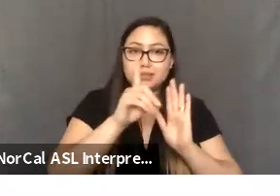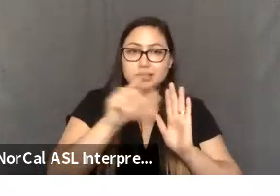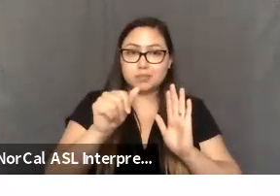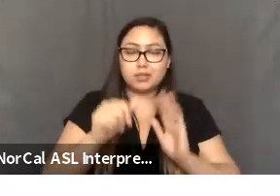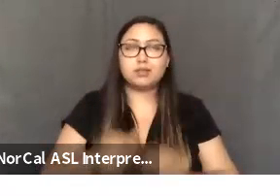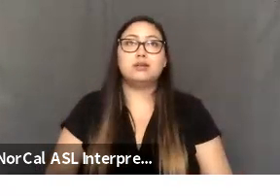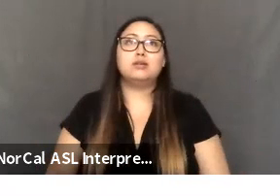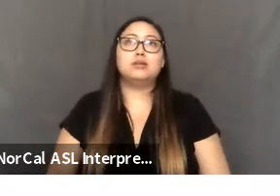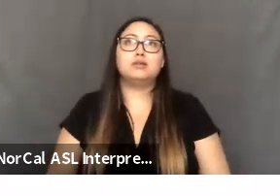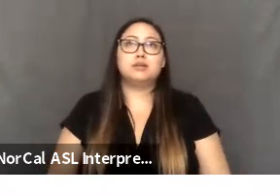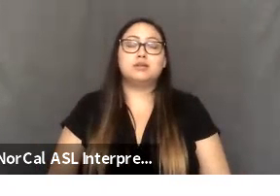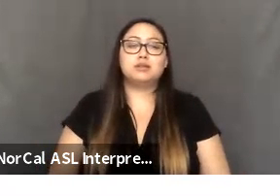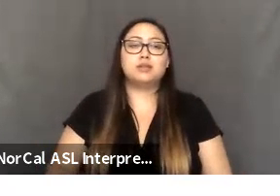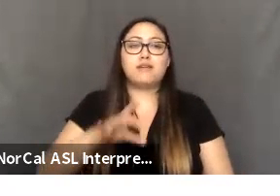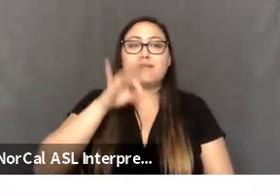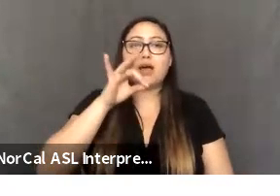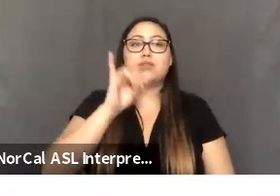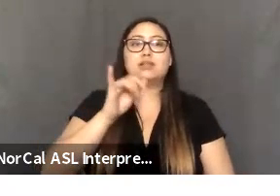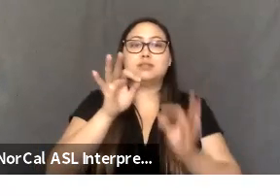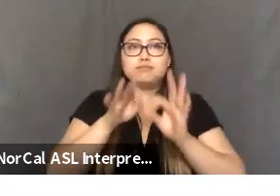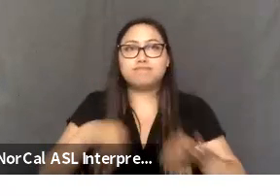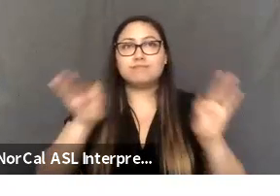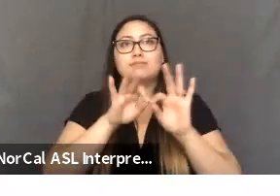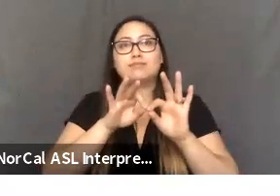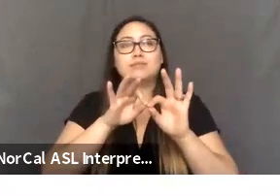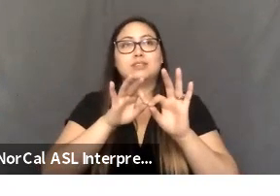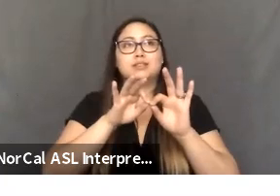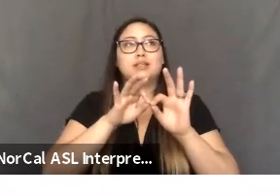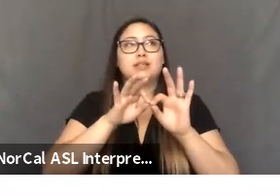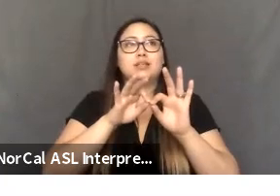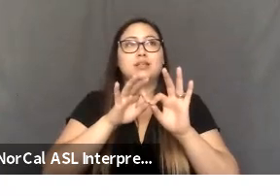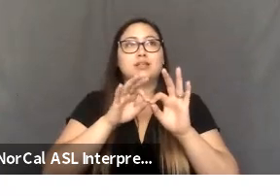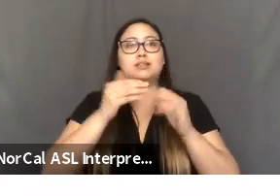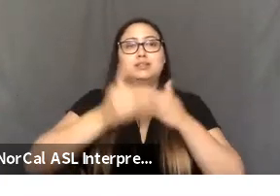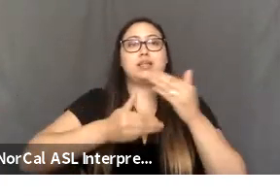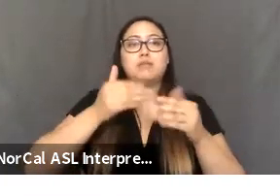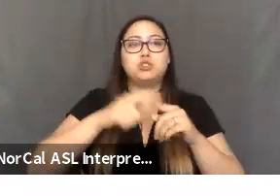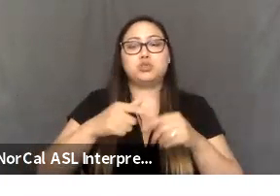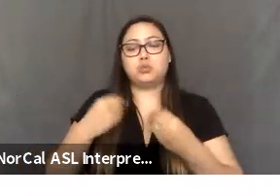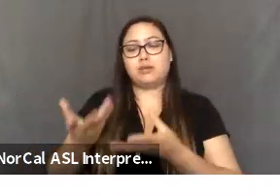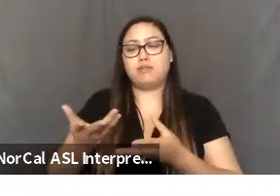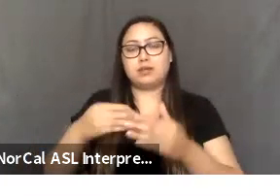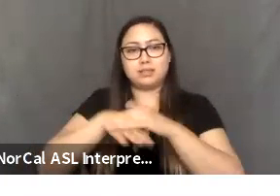foundational step in delivering accessible care. It was important for two reasons. You needed to